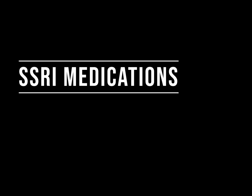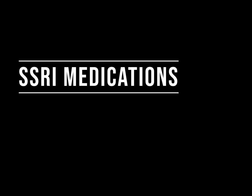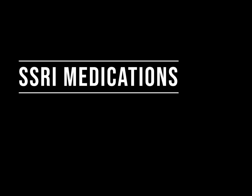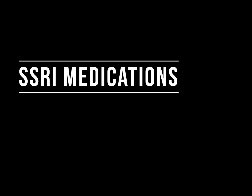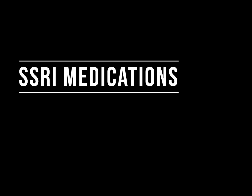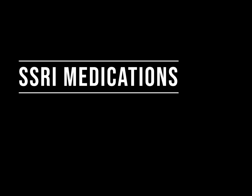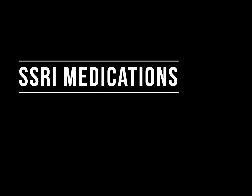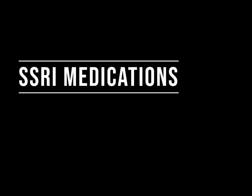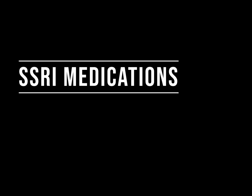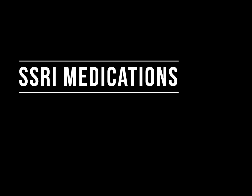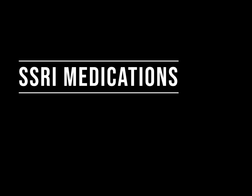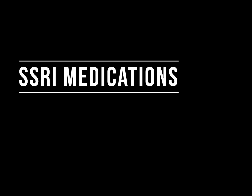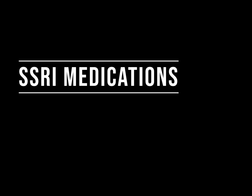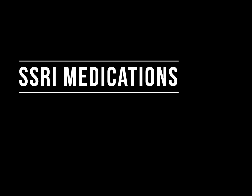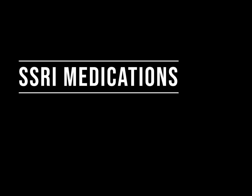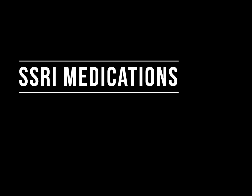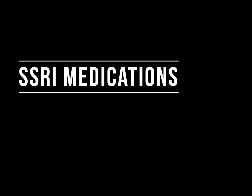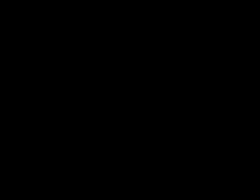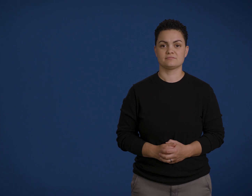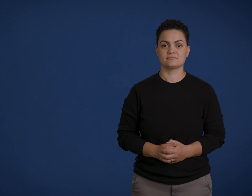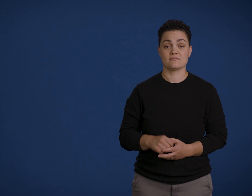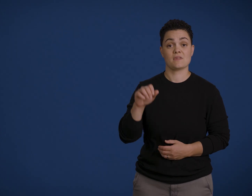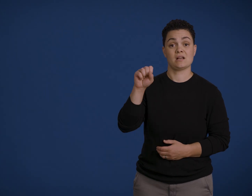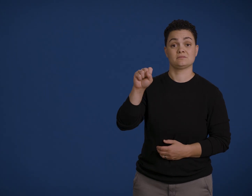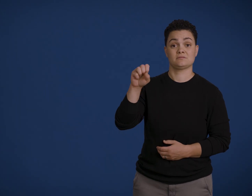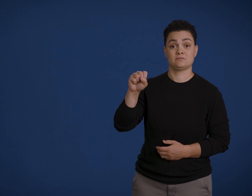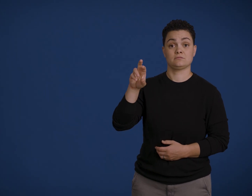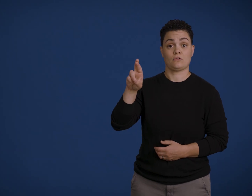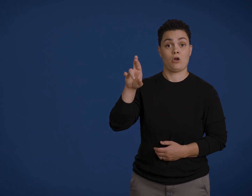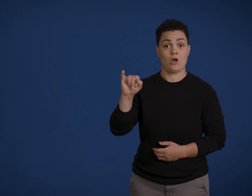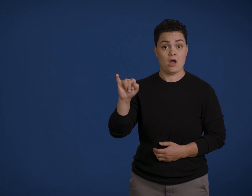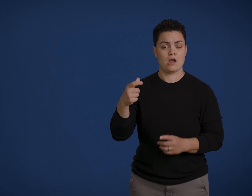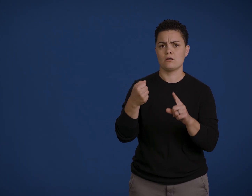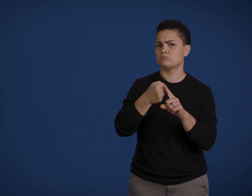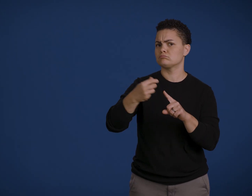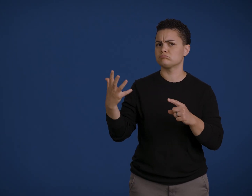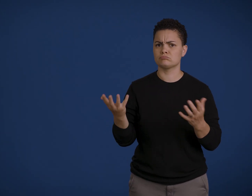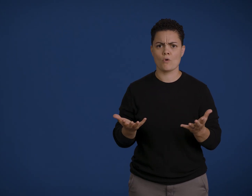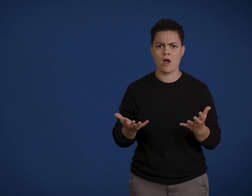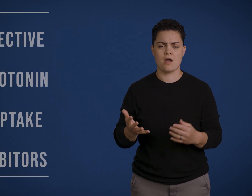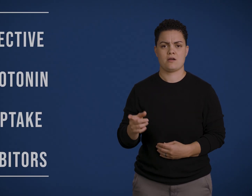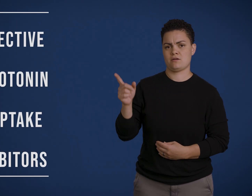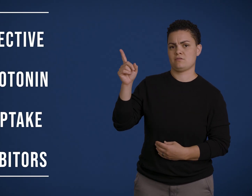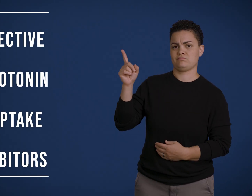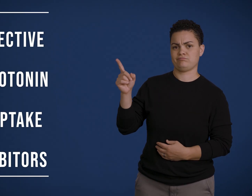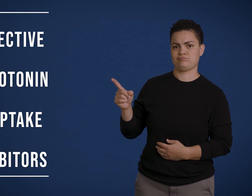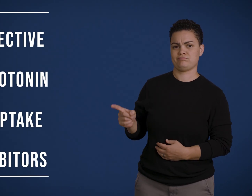SSRI Medications SSRI stands for: